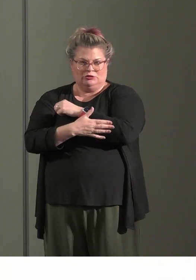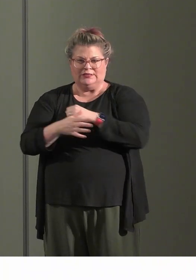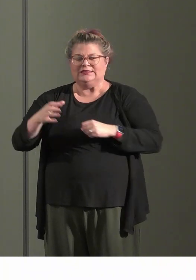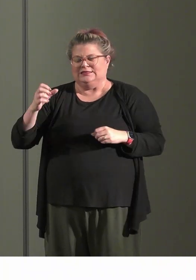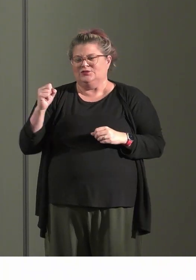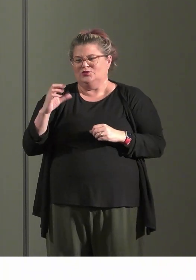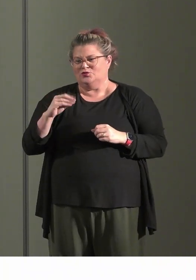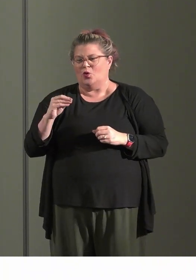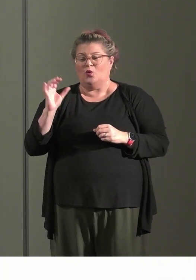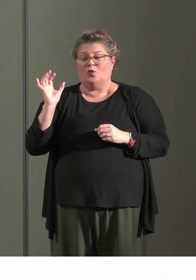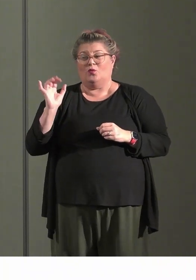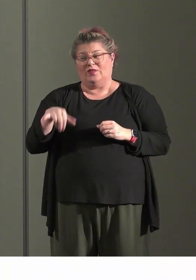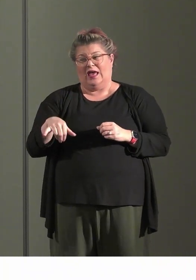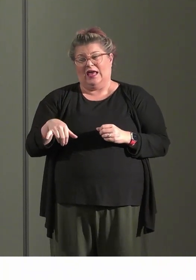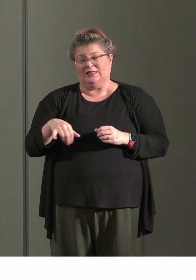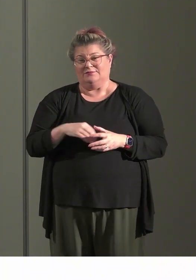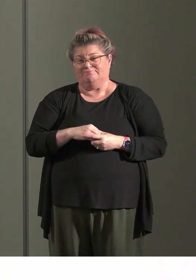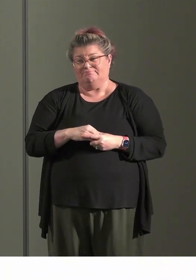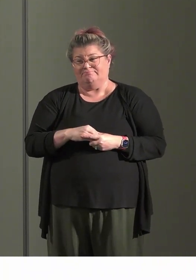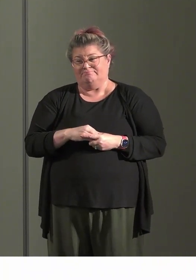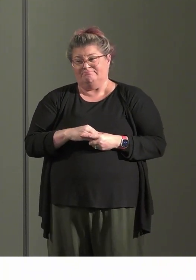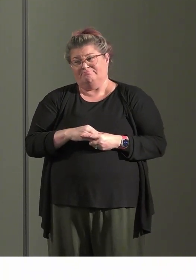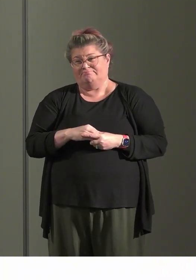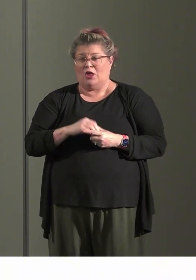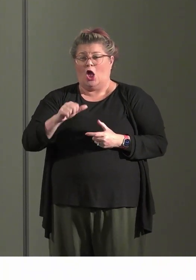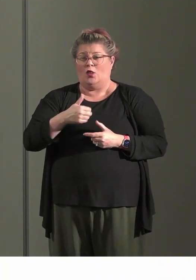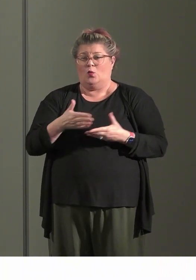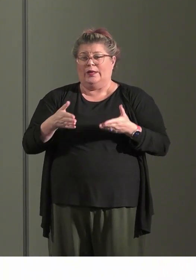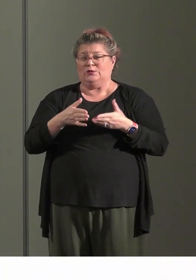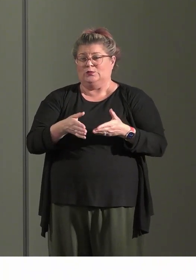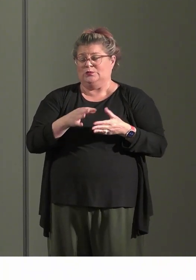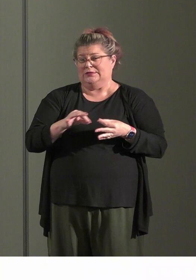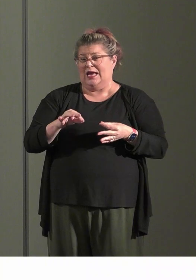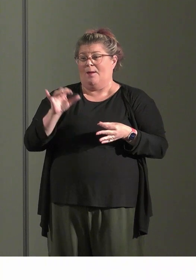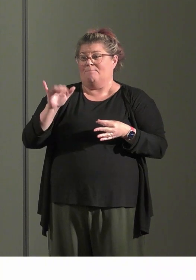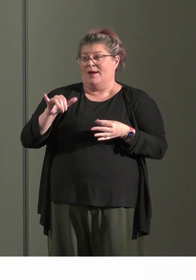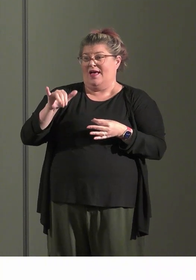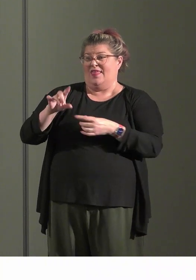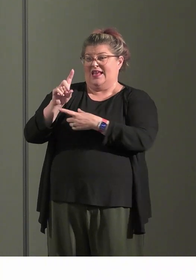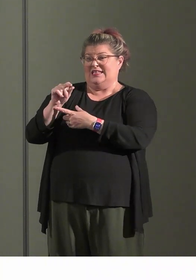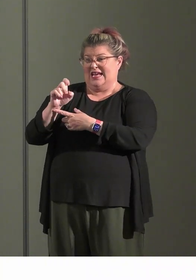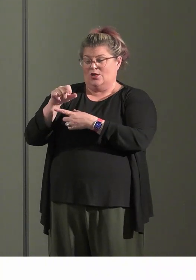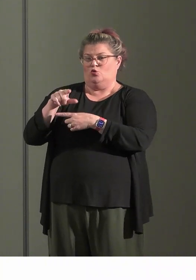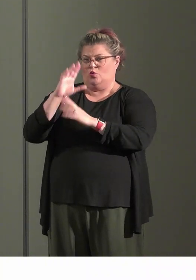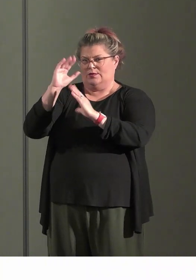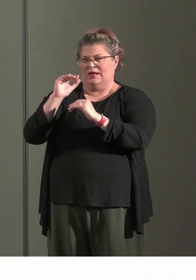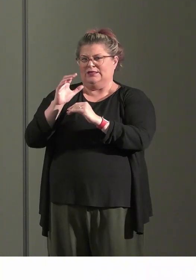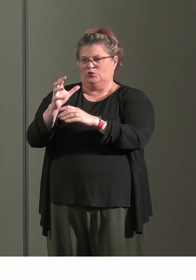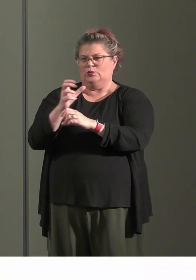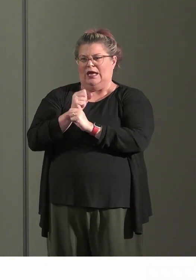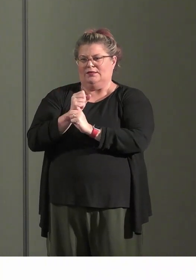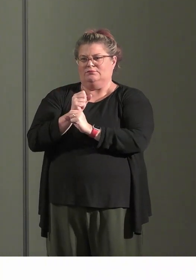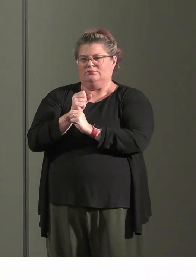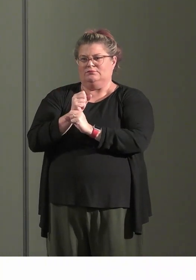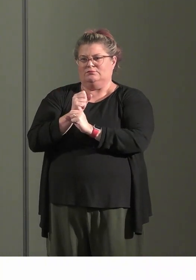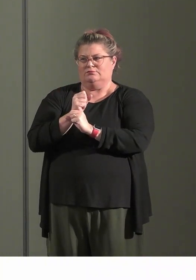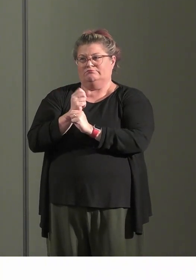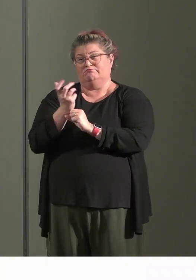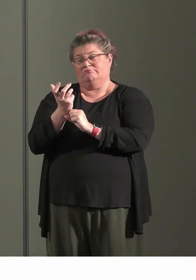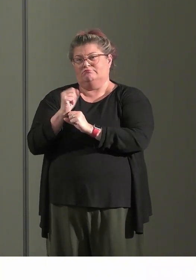to be in compliance. The other way by that date you could expect to receive a complaint notice